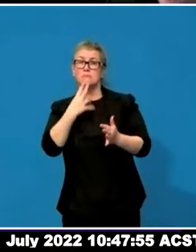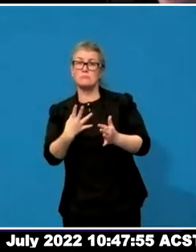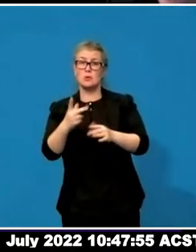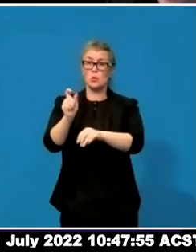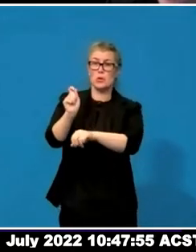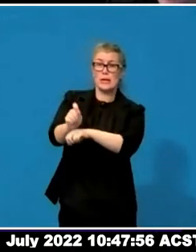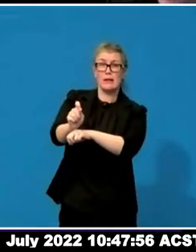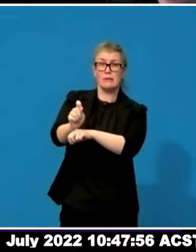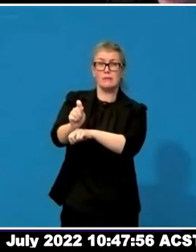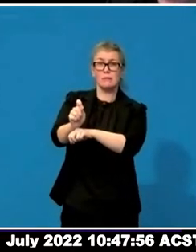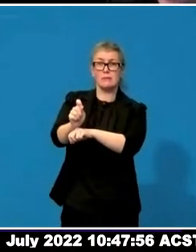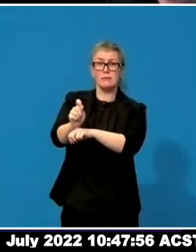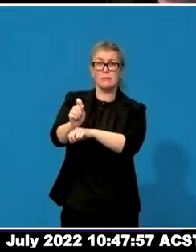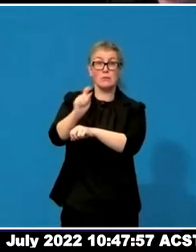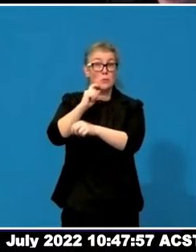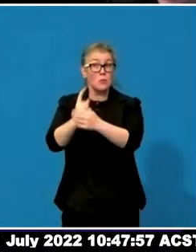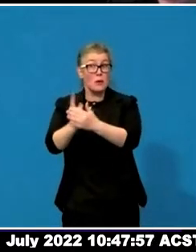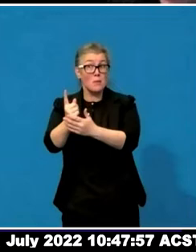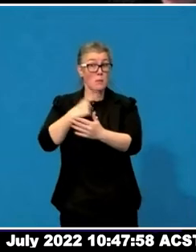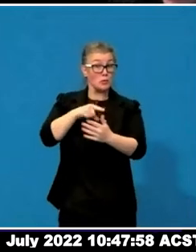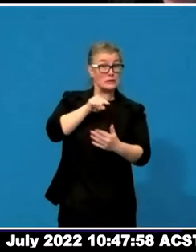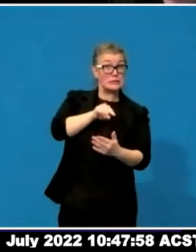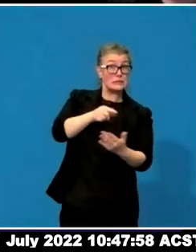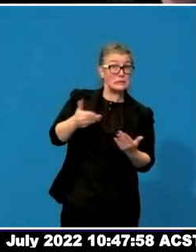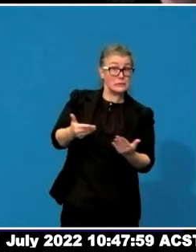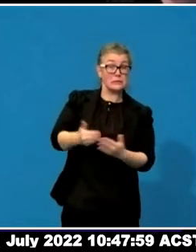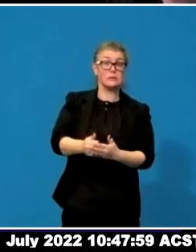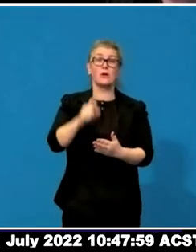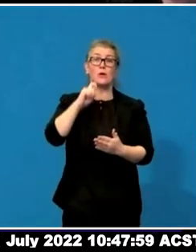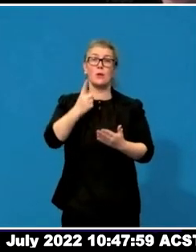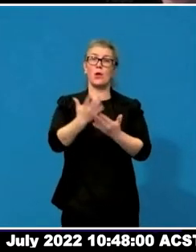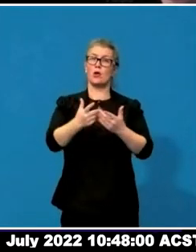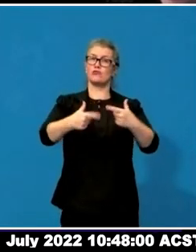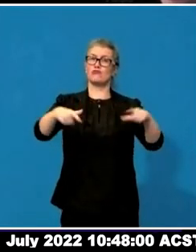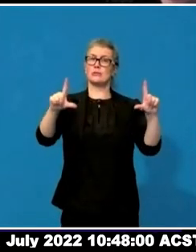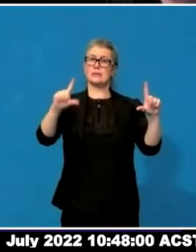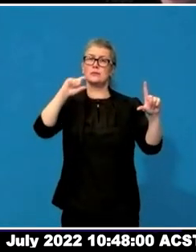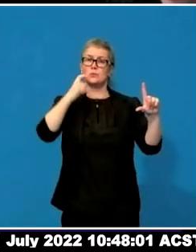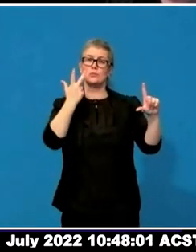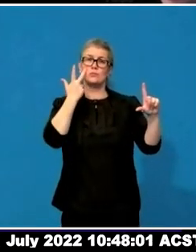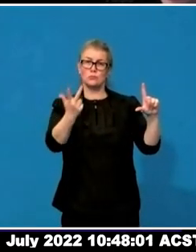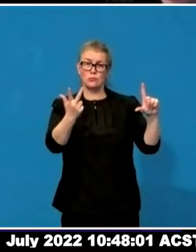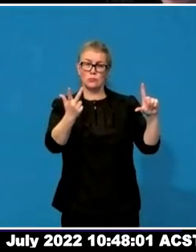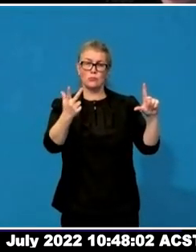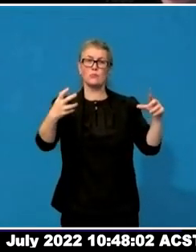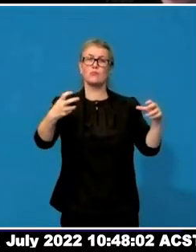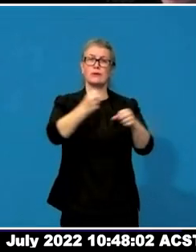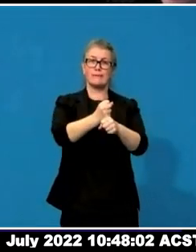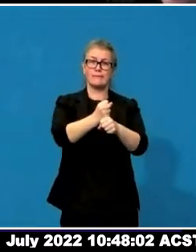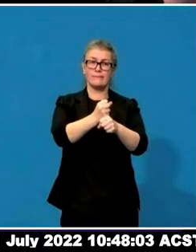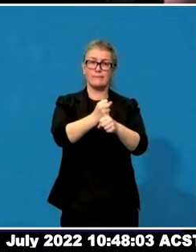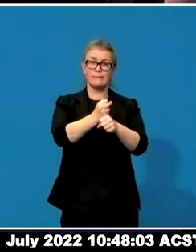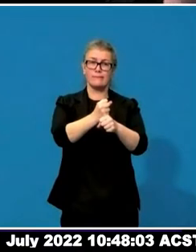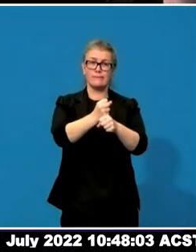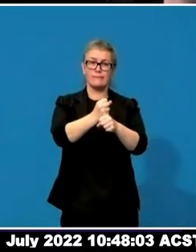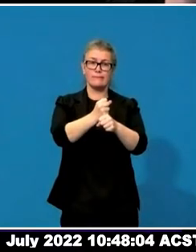I'm going to put up on screen a map which is an overview of Northern Australia to indicate